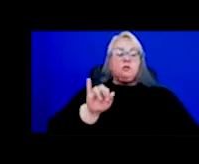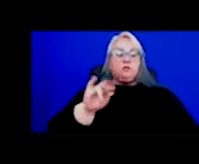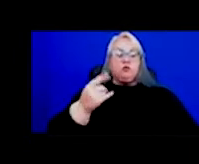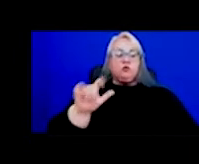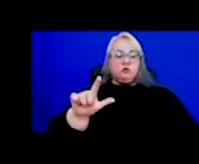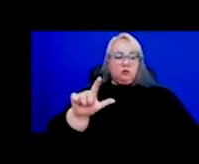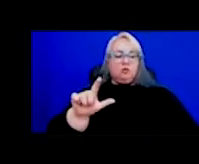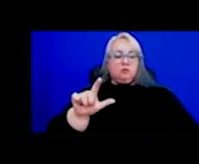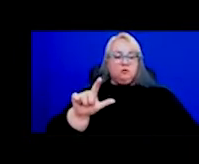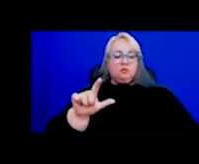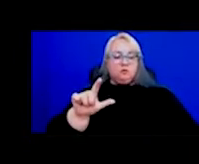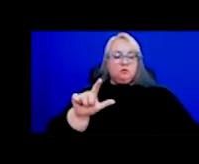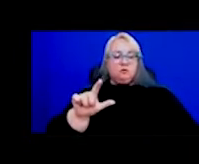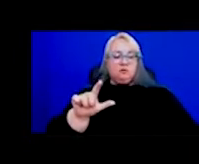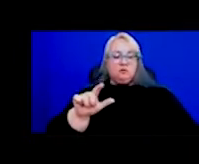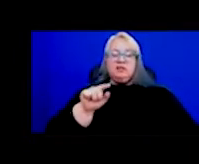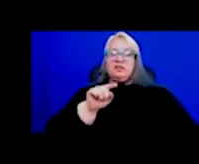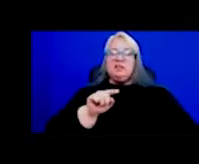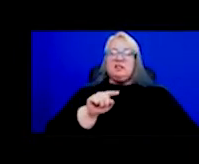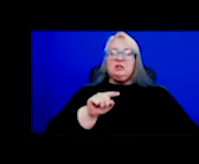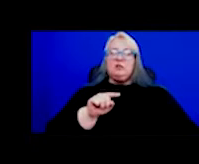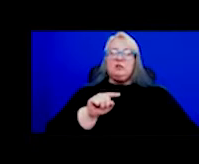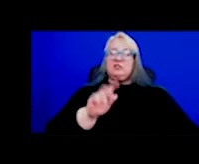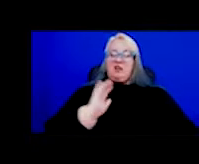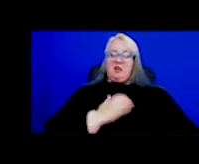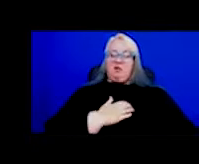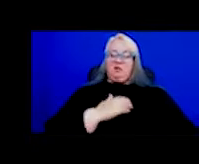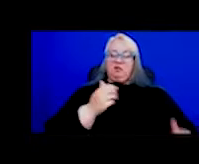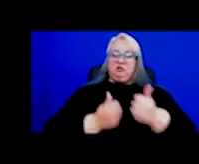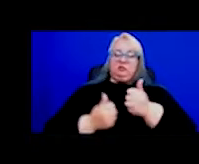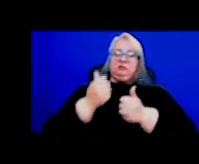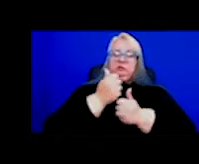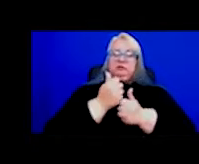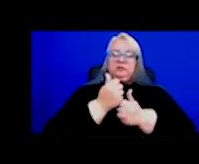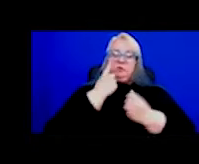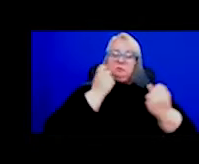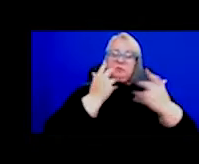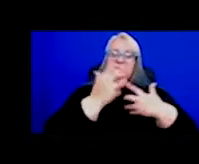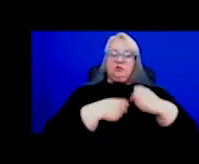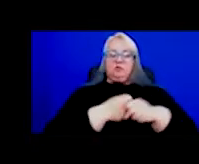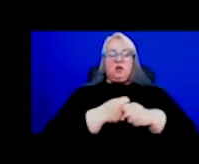many many years and I learned a lot from him about traditional ceremony and traditional practices and